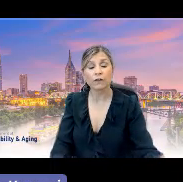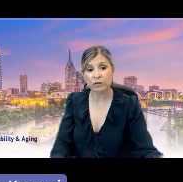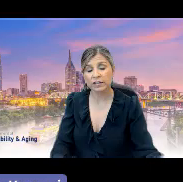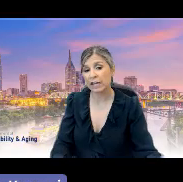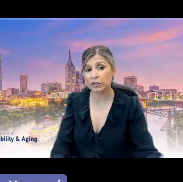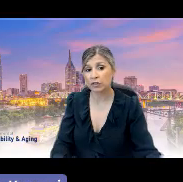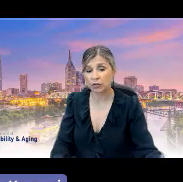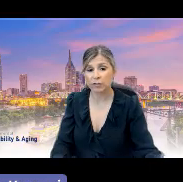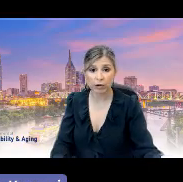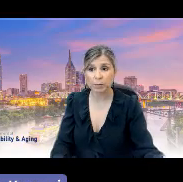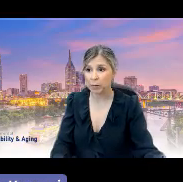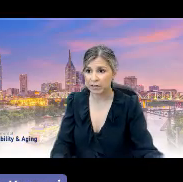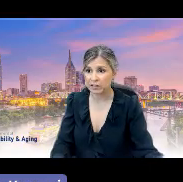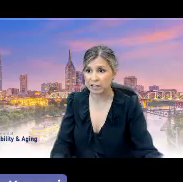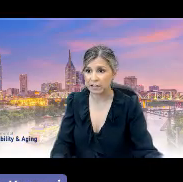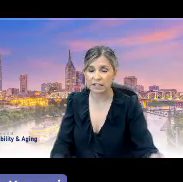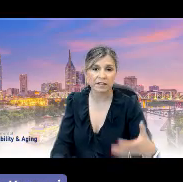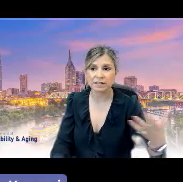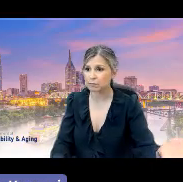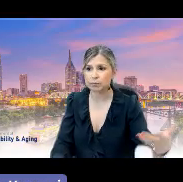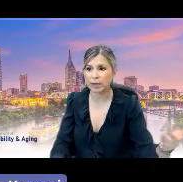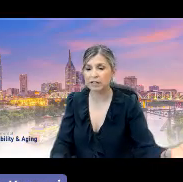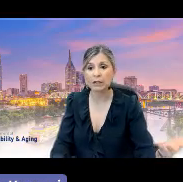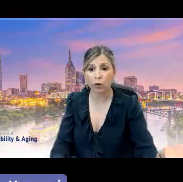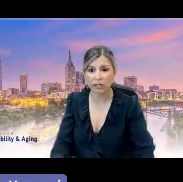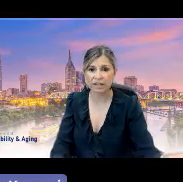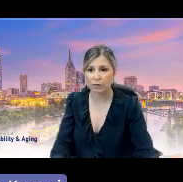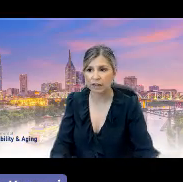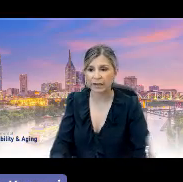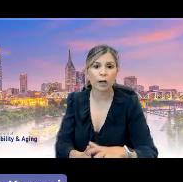The 1st is health insurance premium assistance. And it's basically what it sounds like.